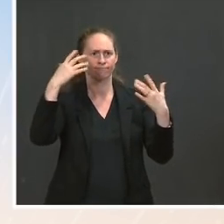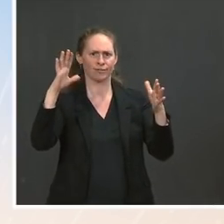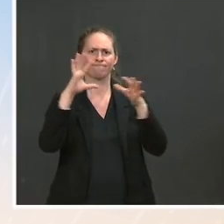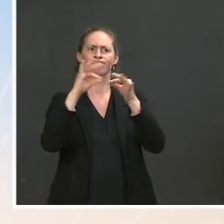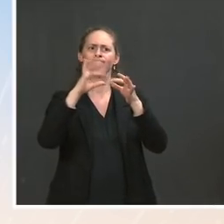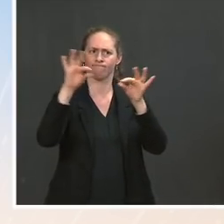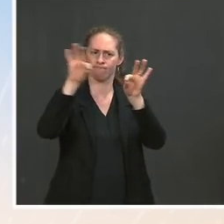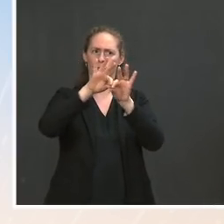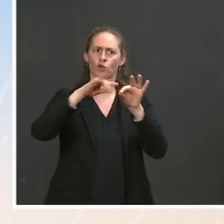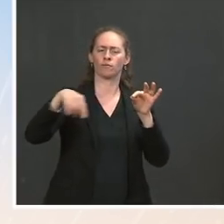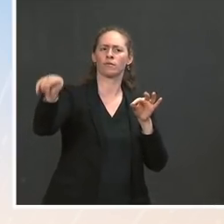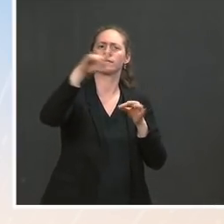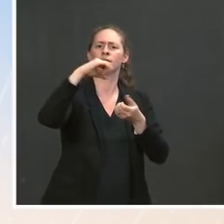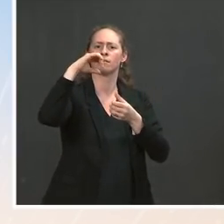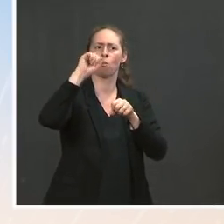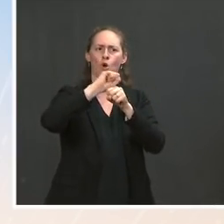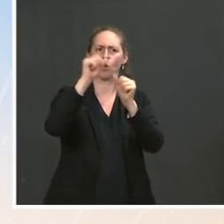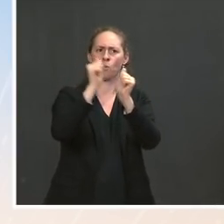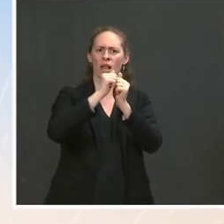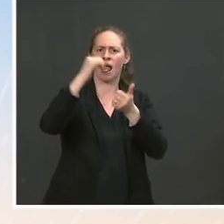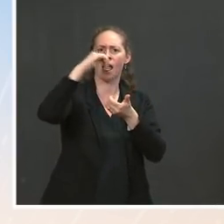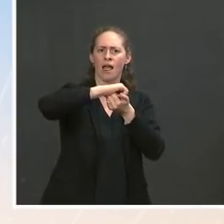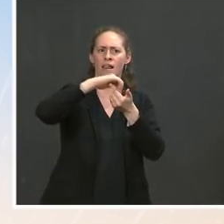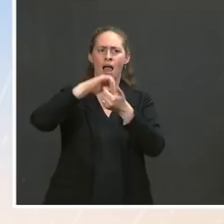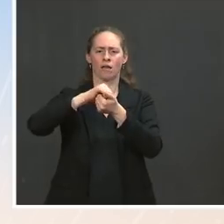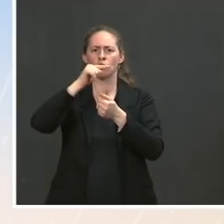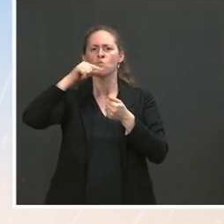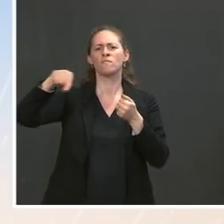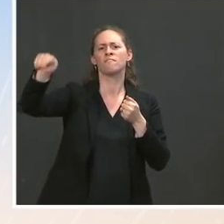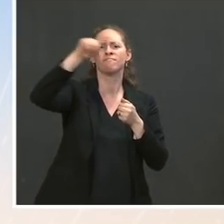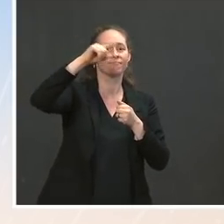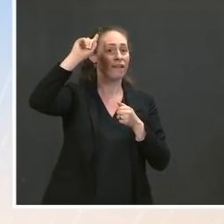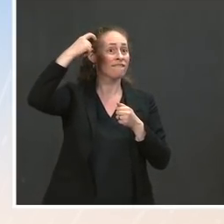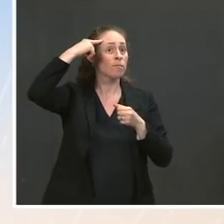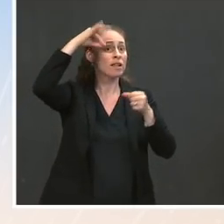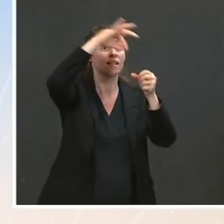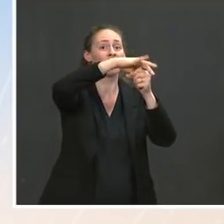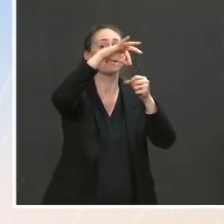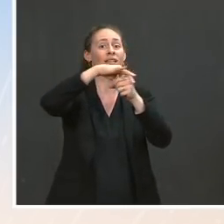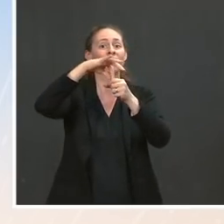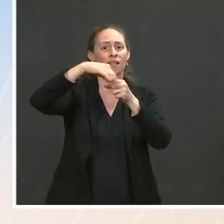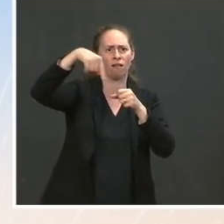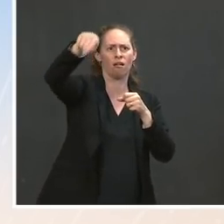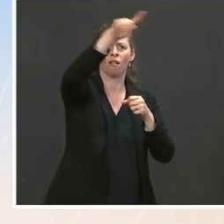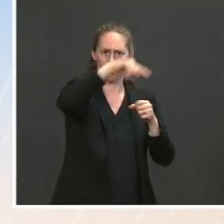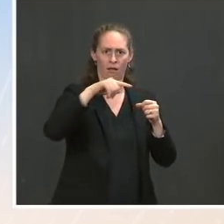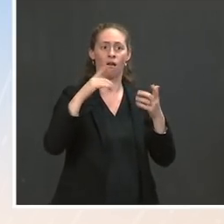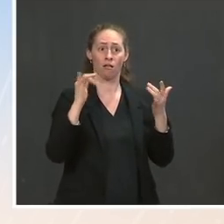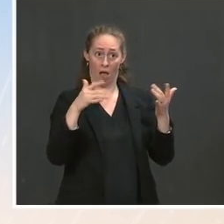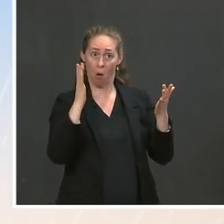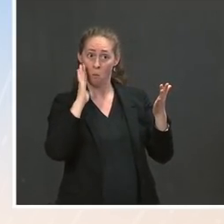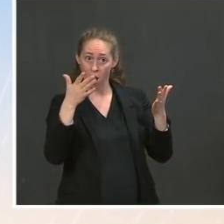The Press: Can you define when "before too long" might be and whether it would be to the White House. Bless you.